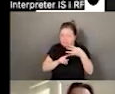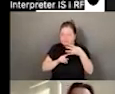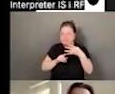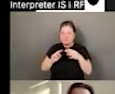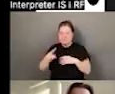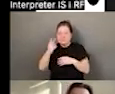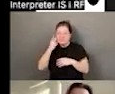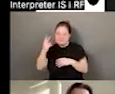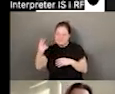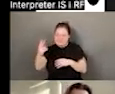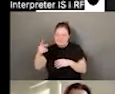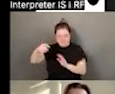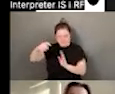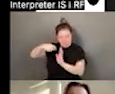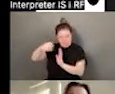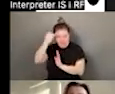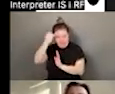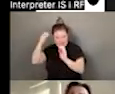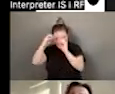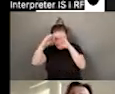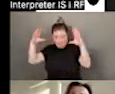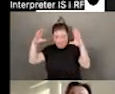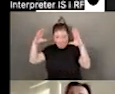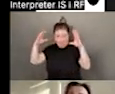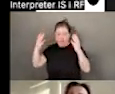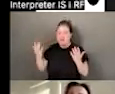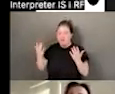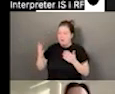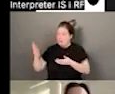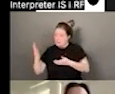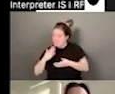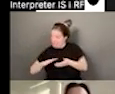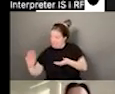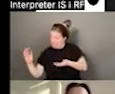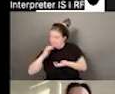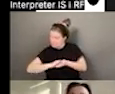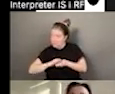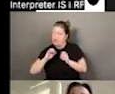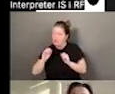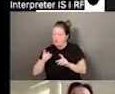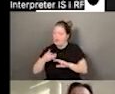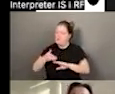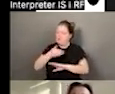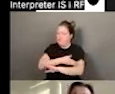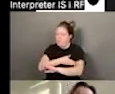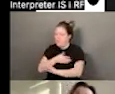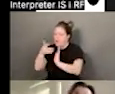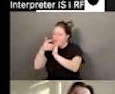to be funded because it's a lot of work to write a proposal and then we need to know that it has a chance to actually get funded.